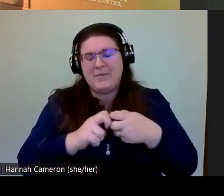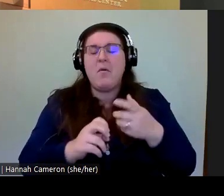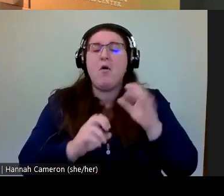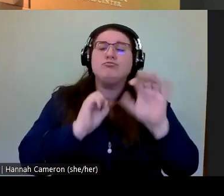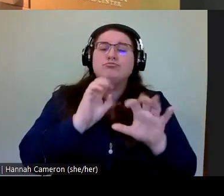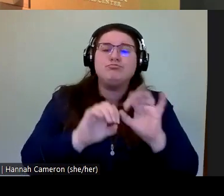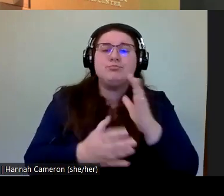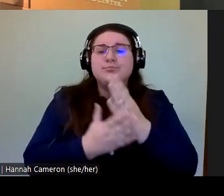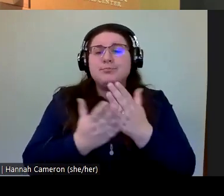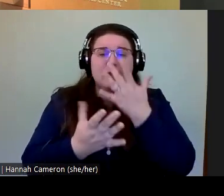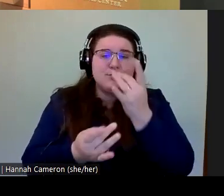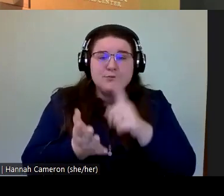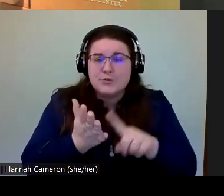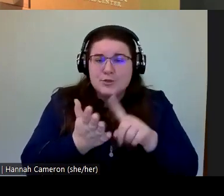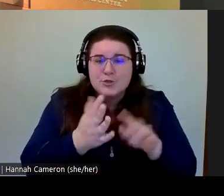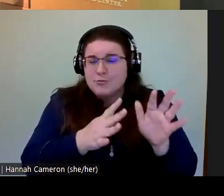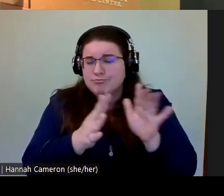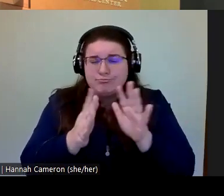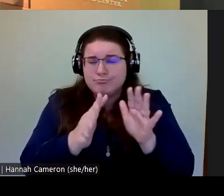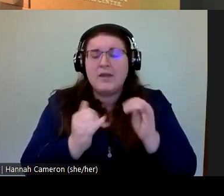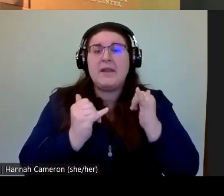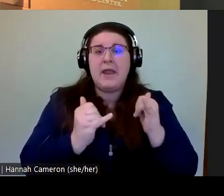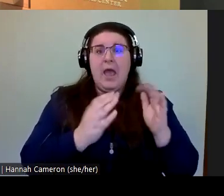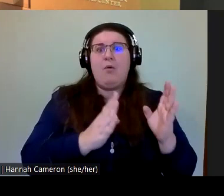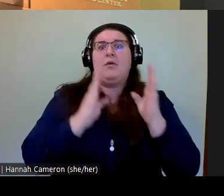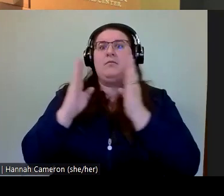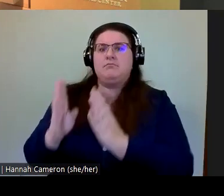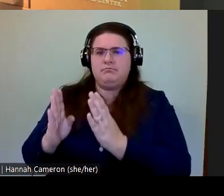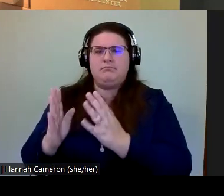we could do about it but now let's talk a little bit about the real world because the real world